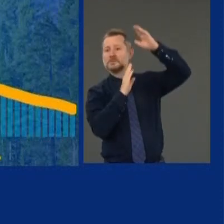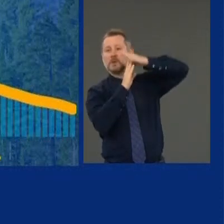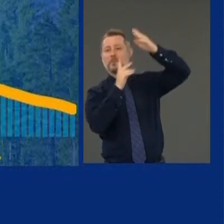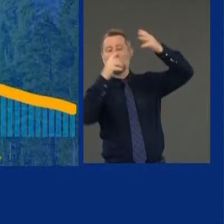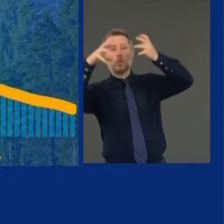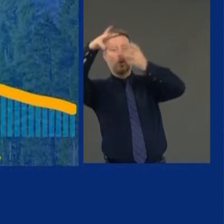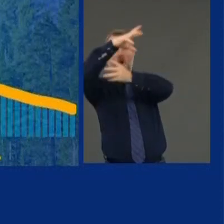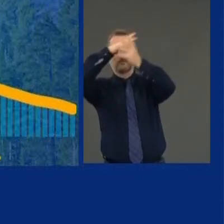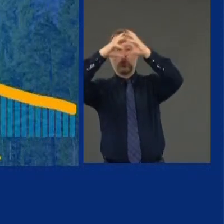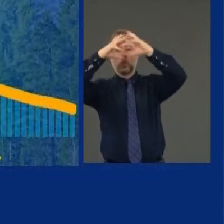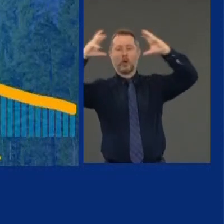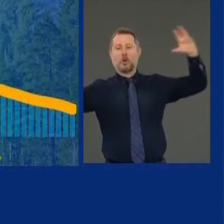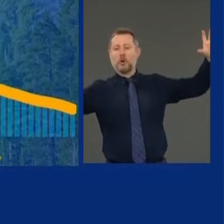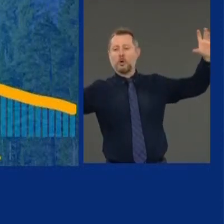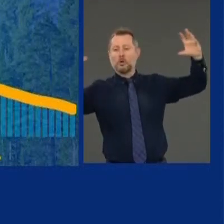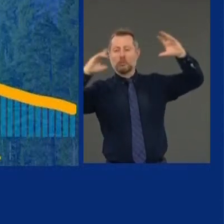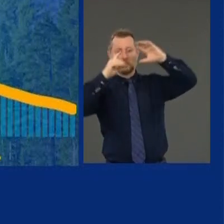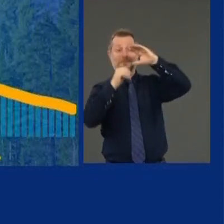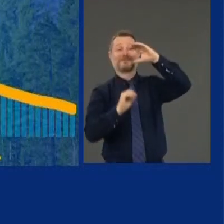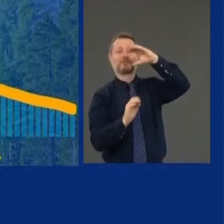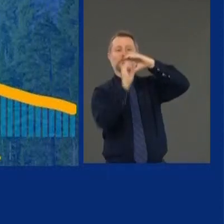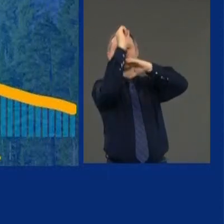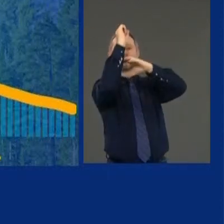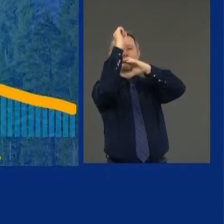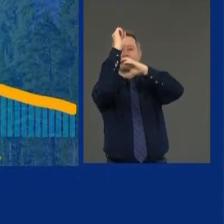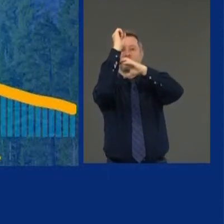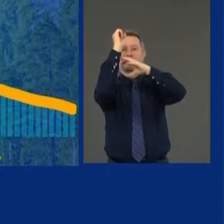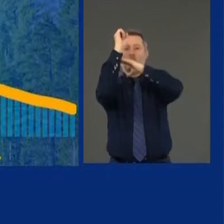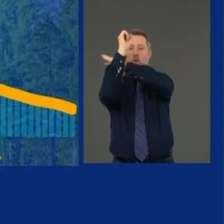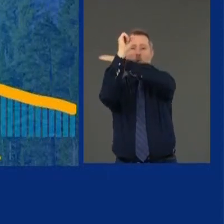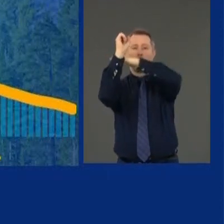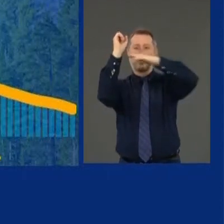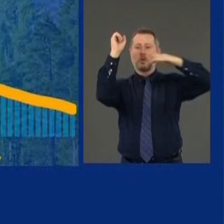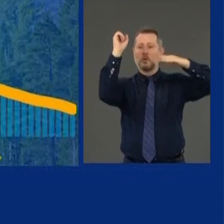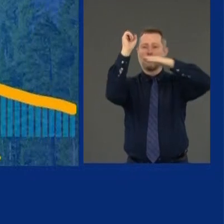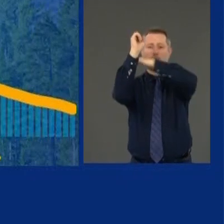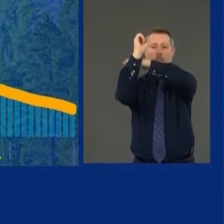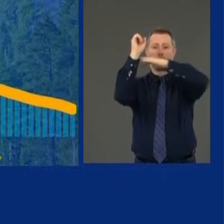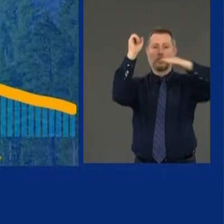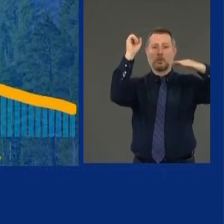AND YOU COULDN'T SEE THE TOP BECAUSE THE TOP WAS IN THE